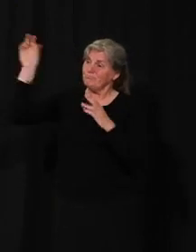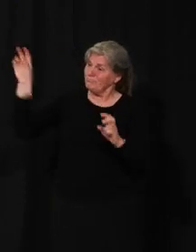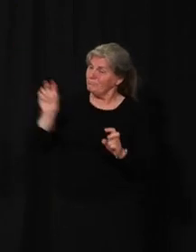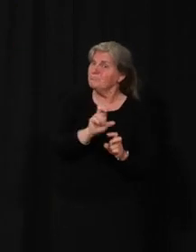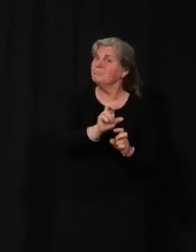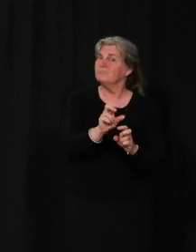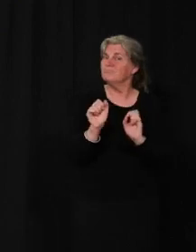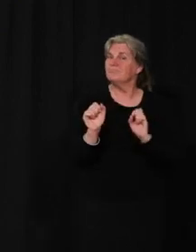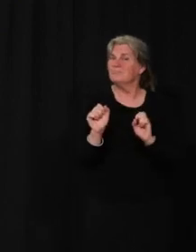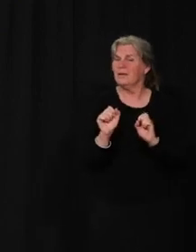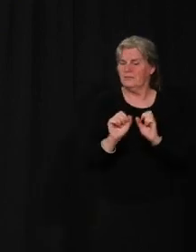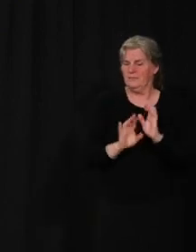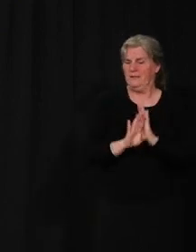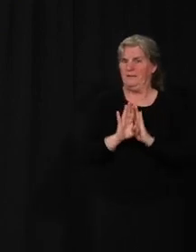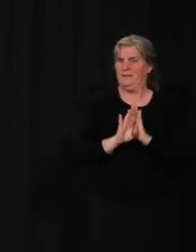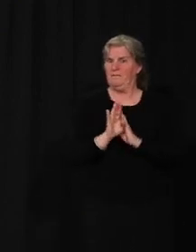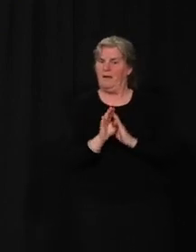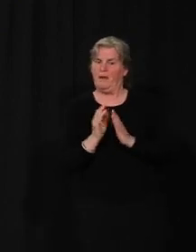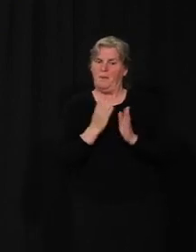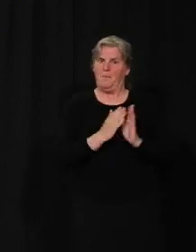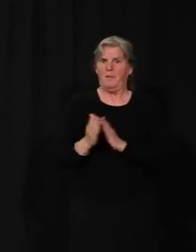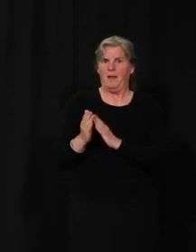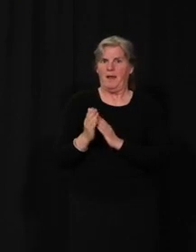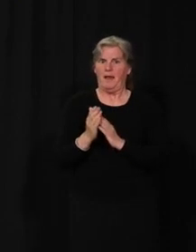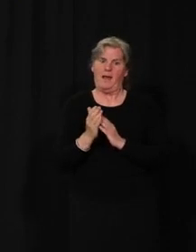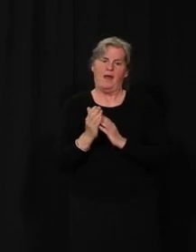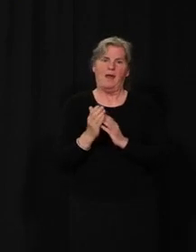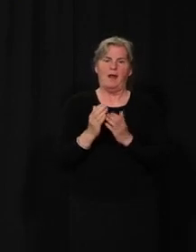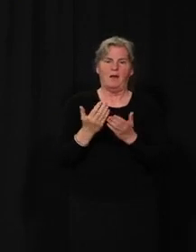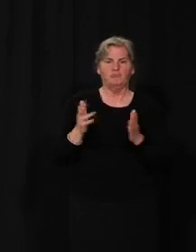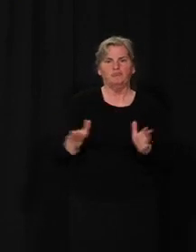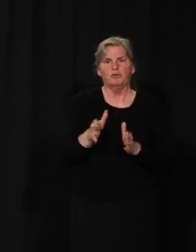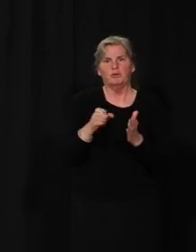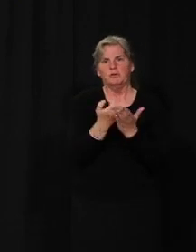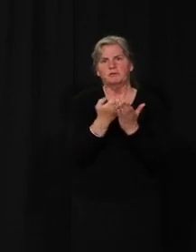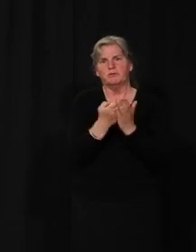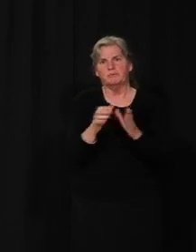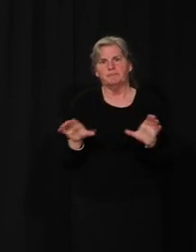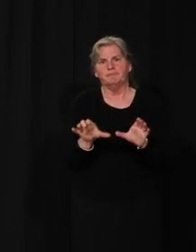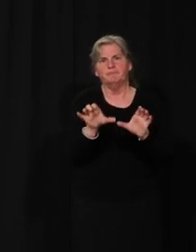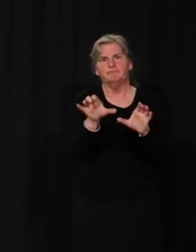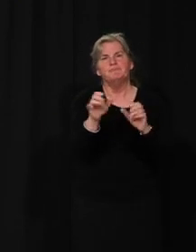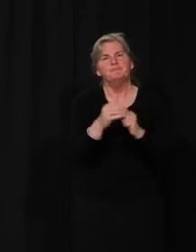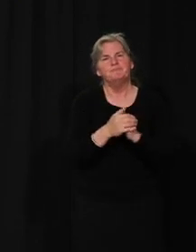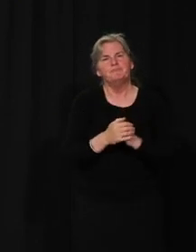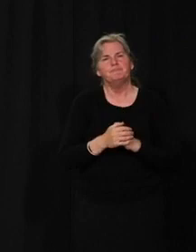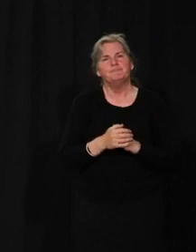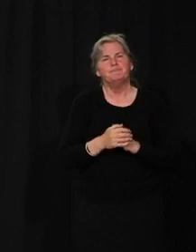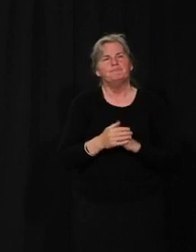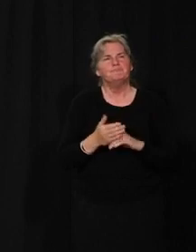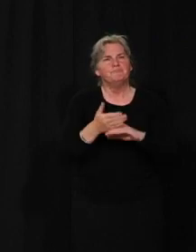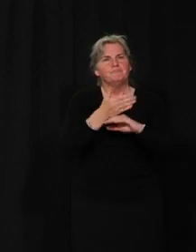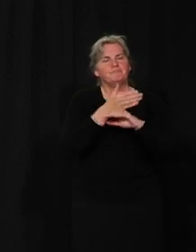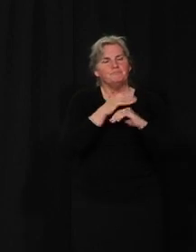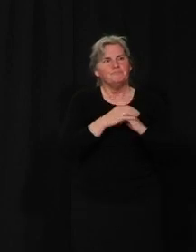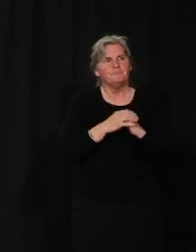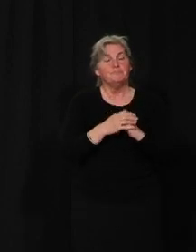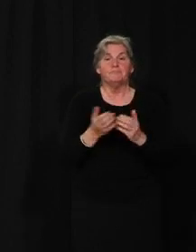design a reopening plan stimulus as we move forward. Pat: Thank you. We will move now to Gord, Yukon